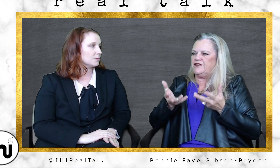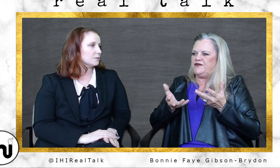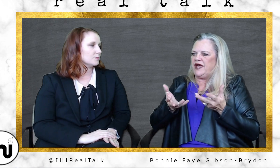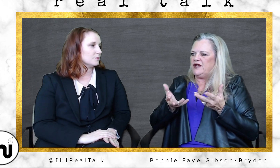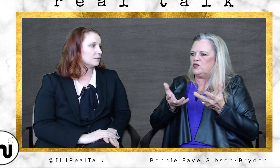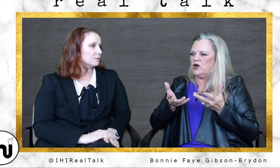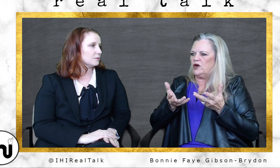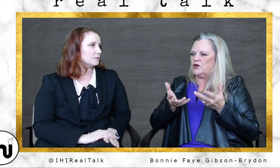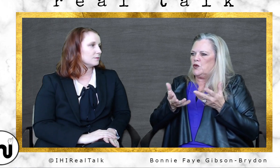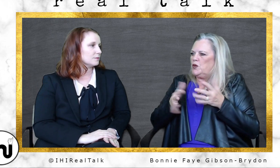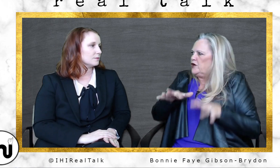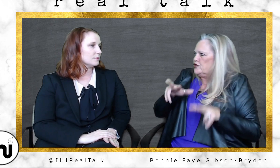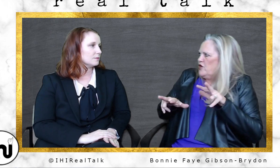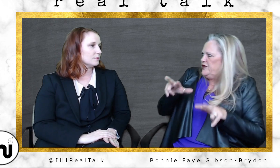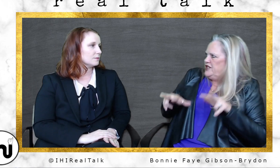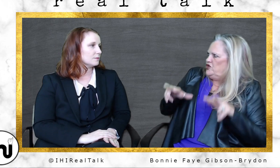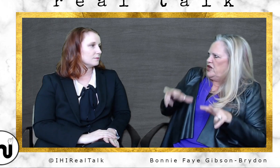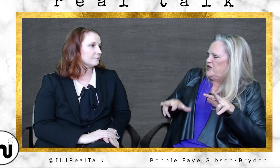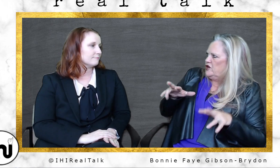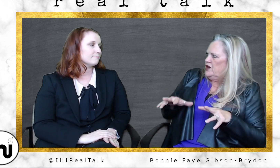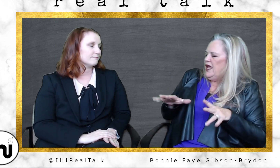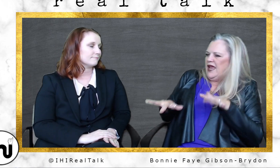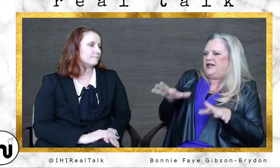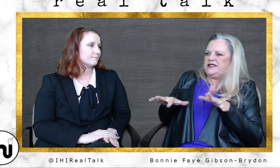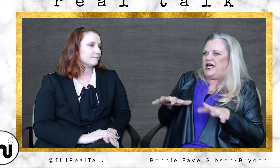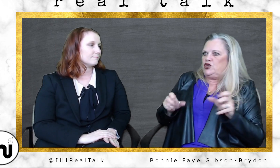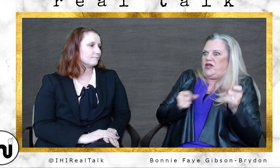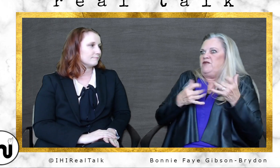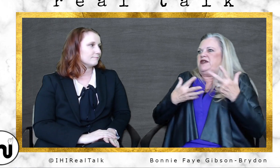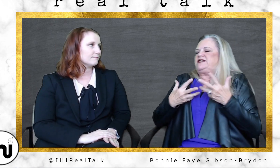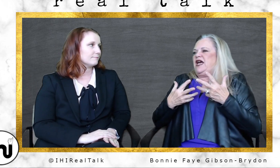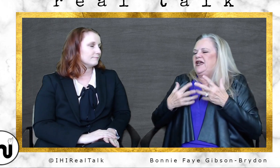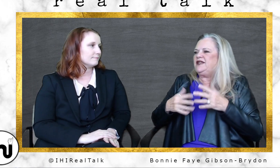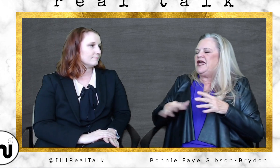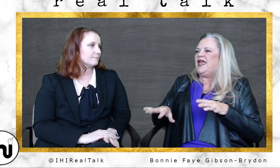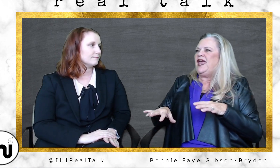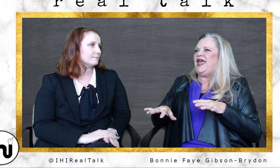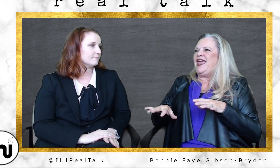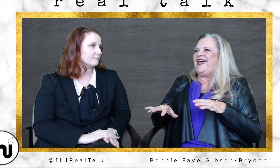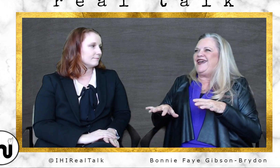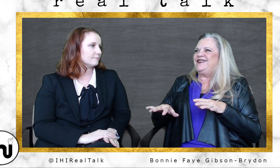phase where we don't trust each other. And it's like you gave me a sign, and